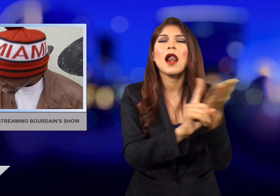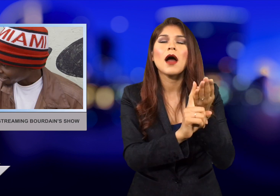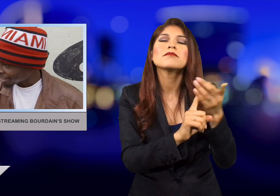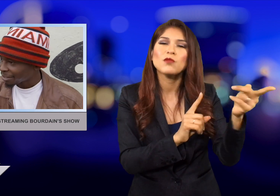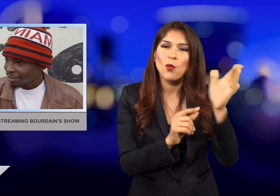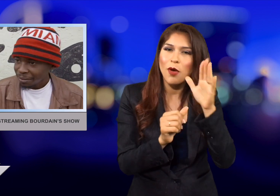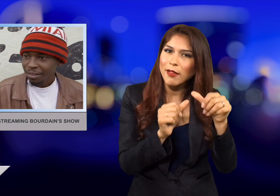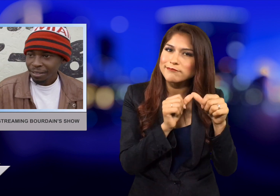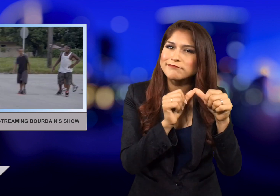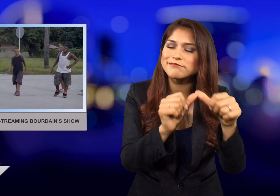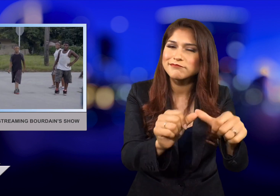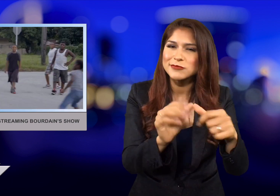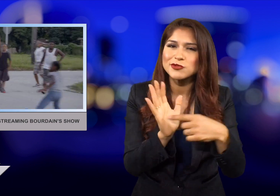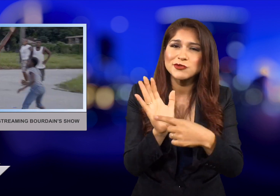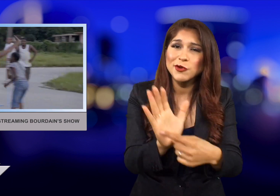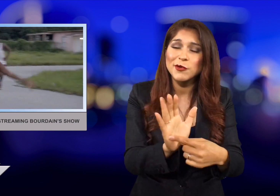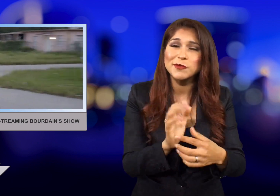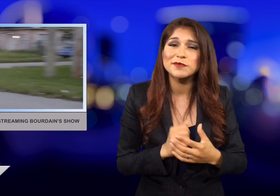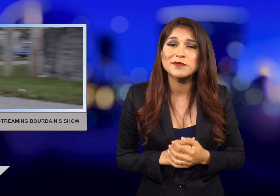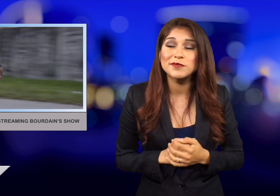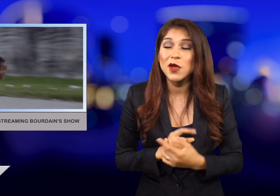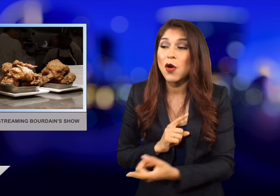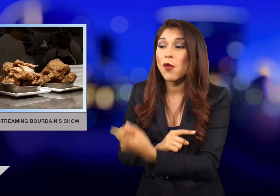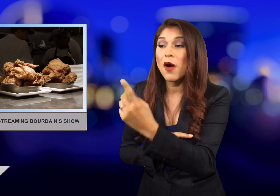his show.